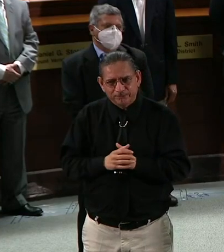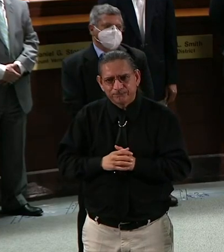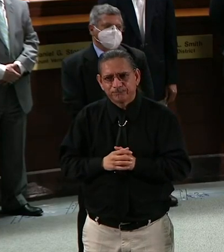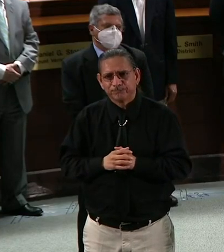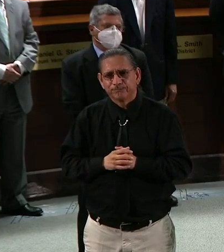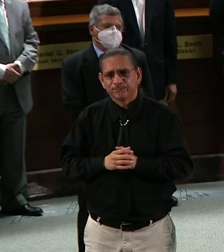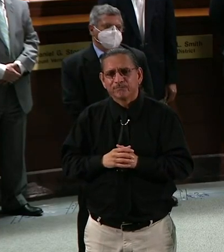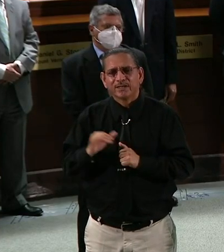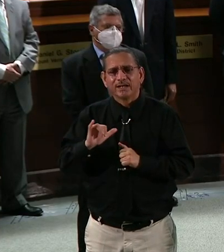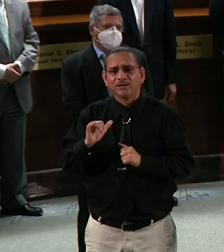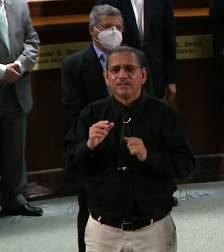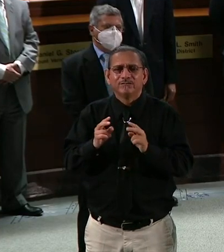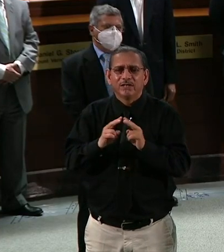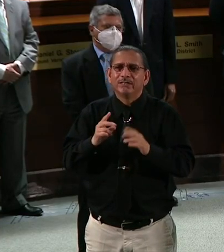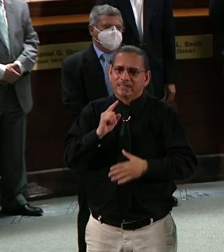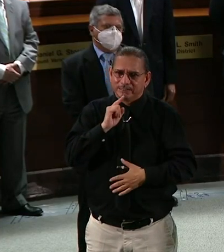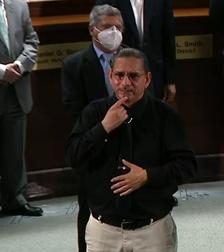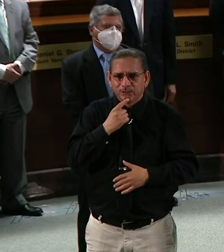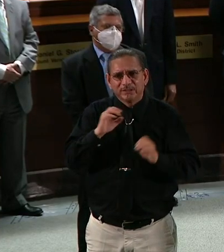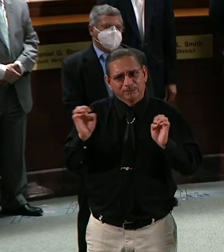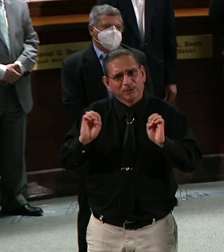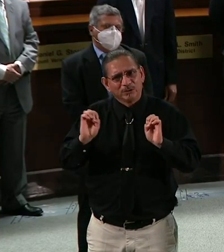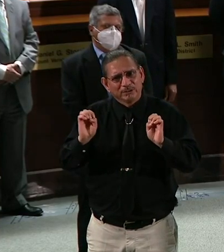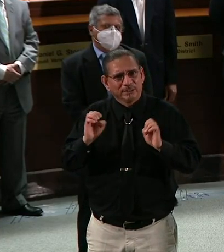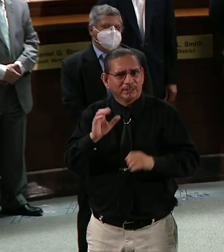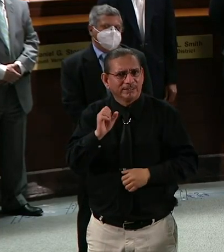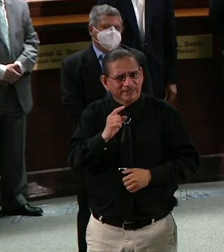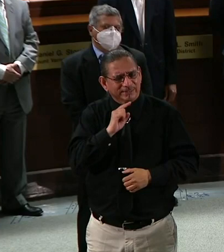THAT THAT'S POSSIBLE NOW IN